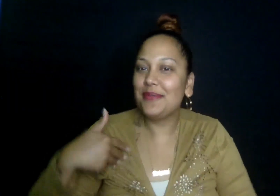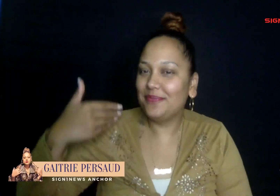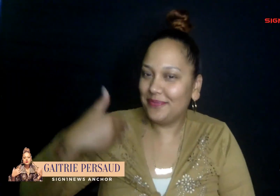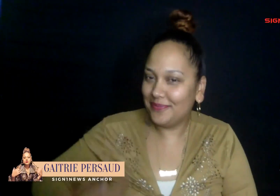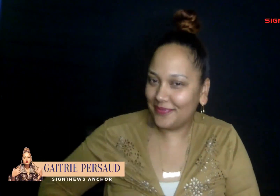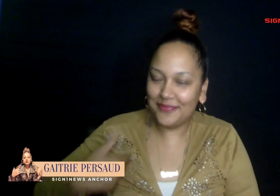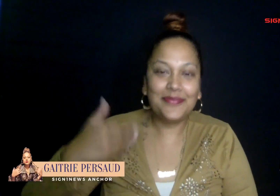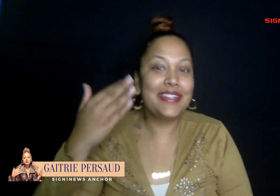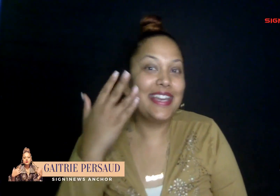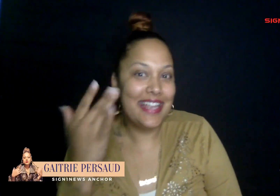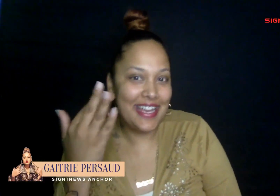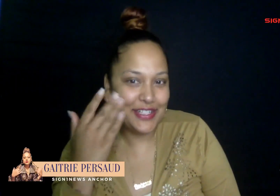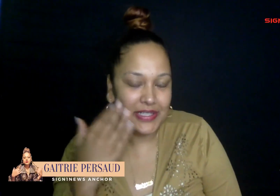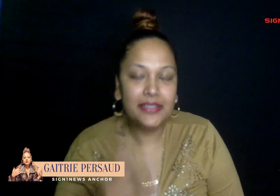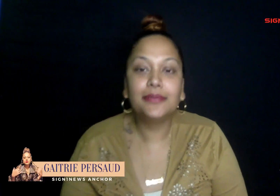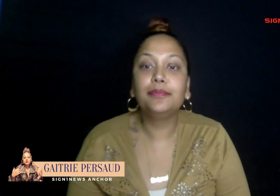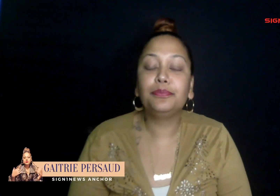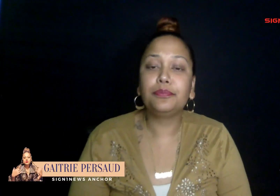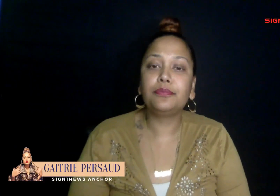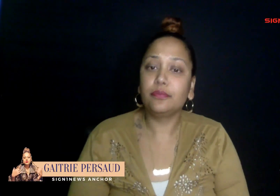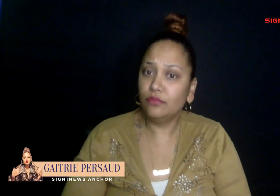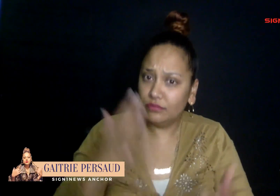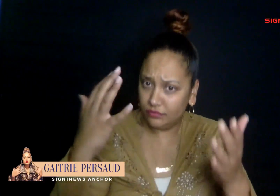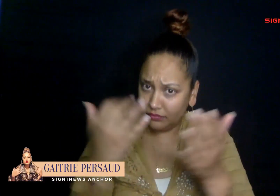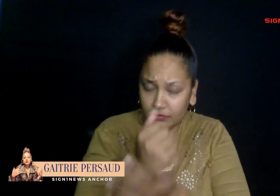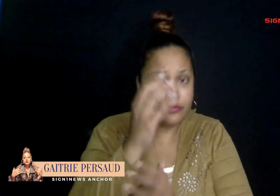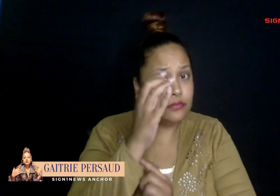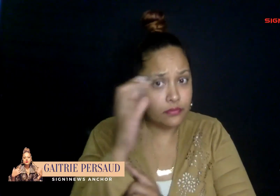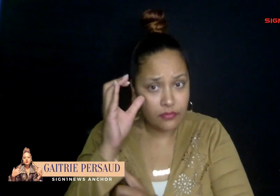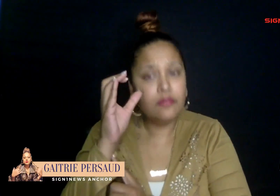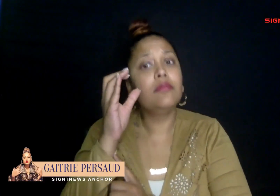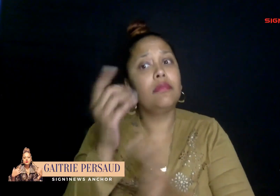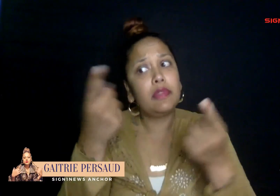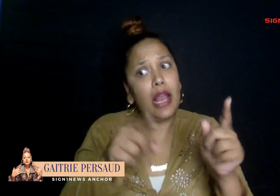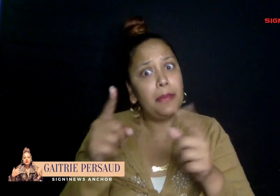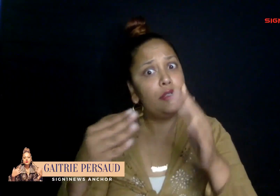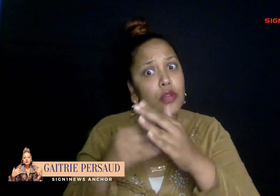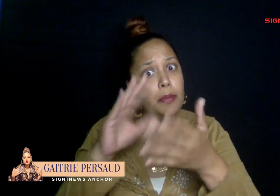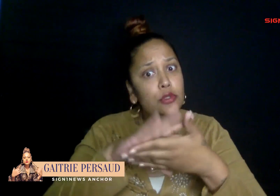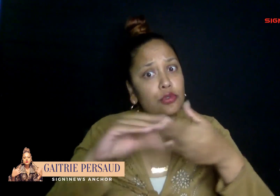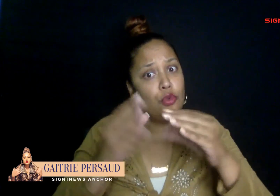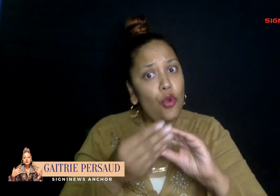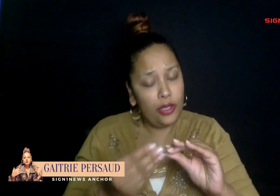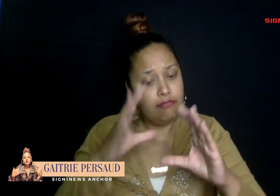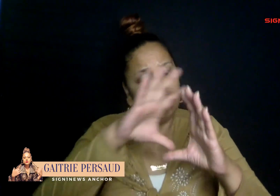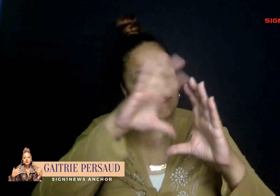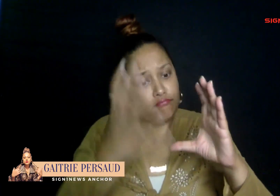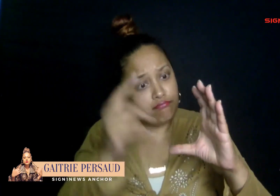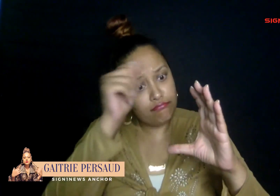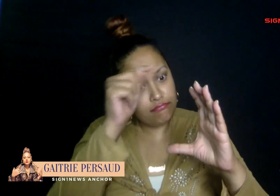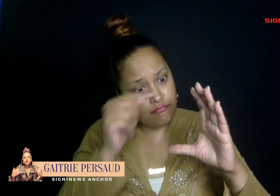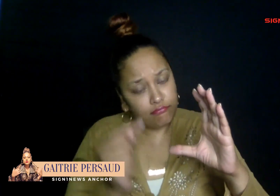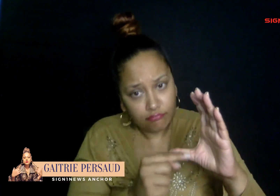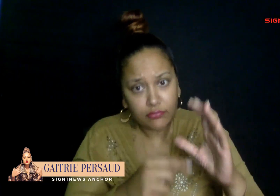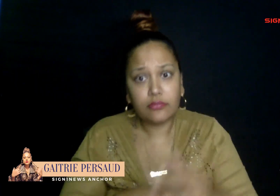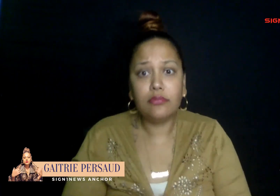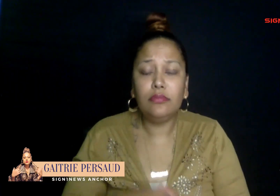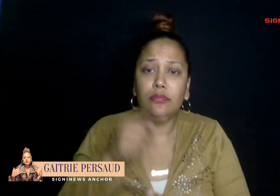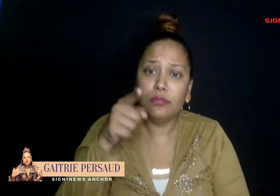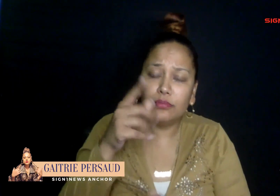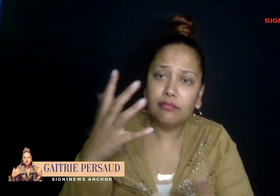Hello everyone I'm Sign1News anchor Gaitrie Persaud here's a quick look at the top trending